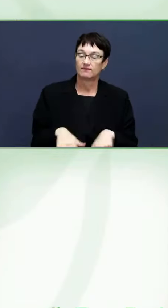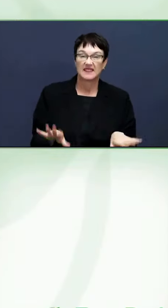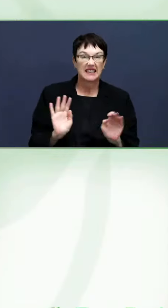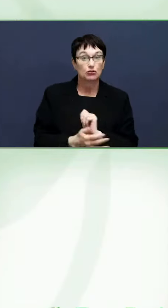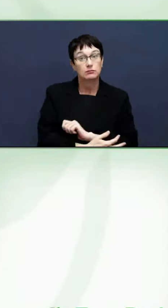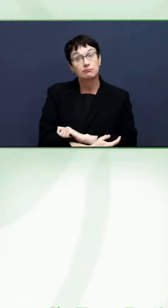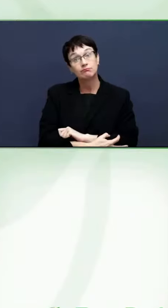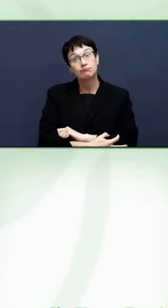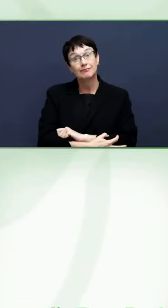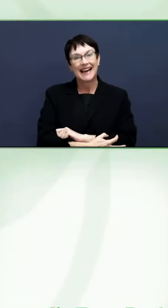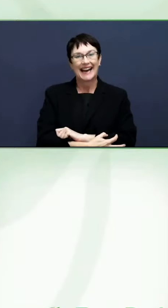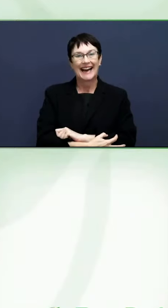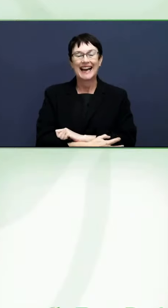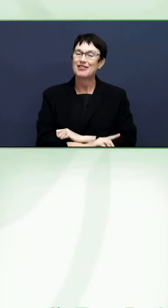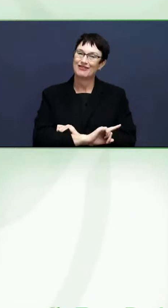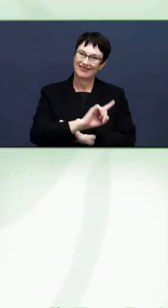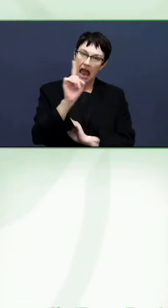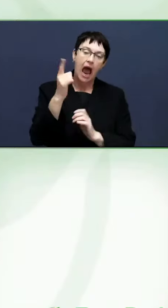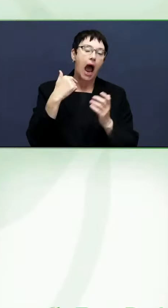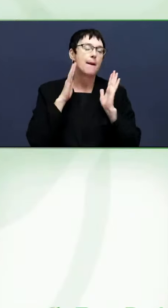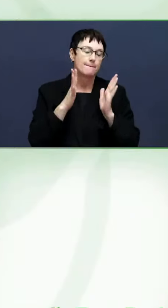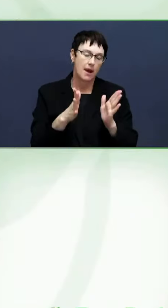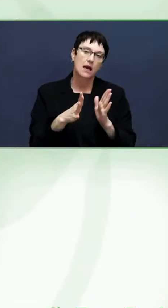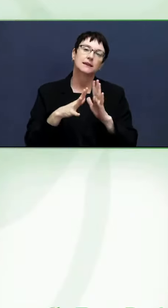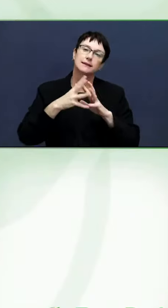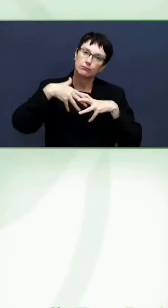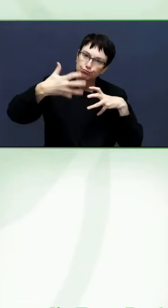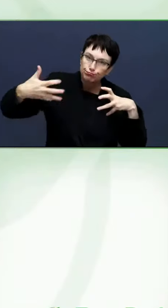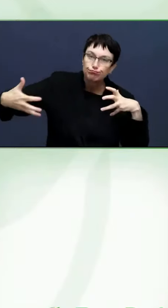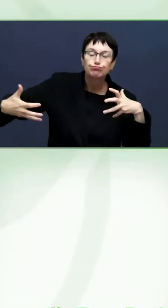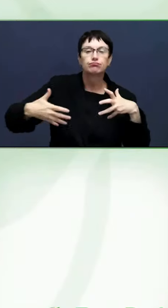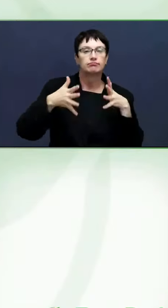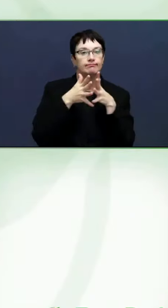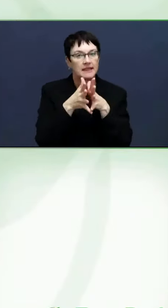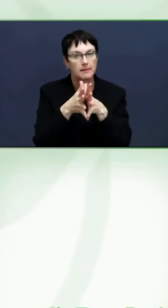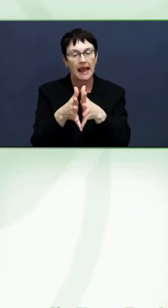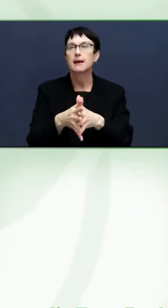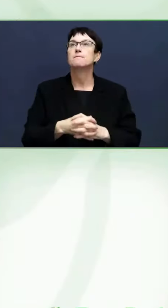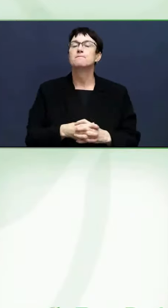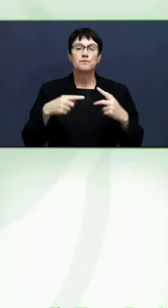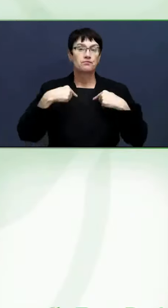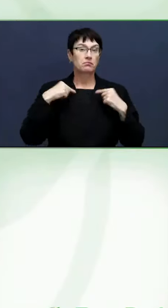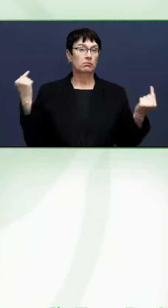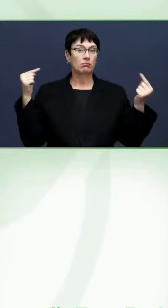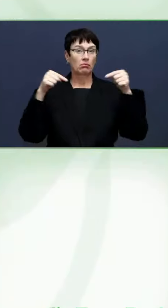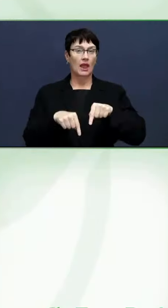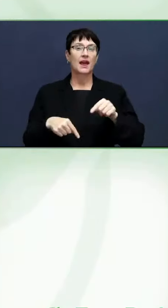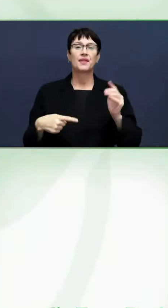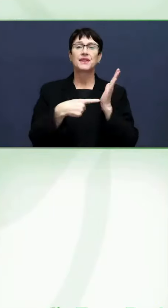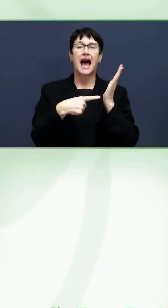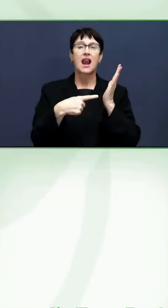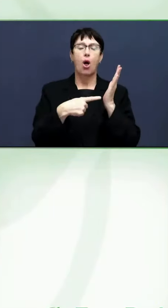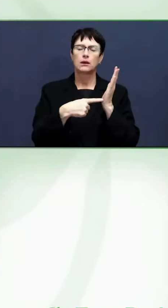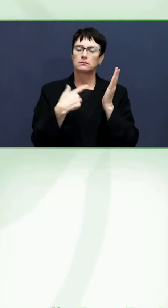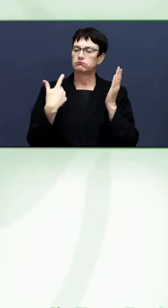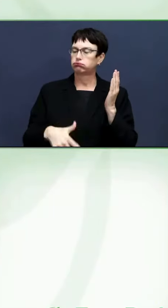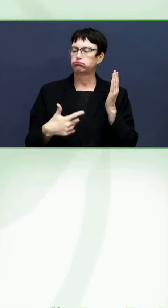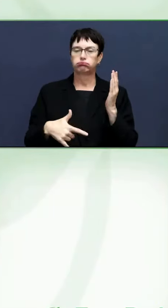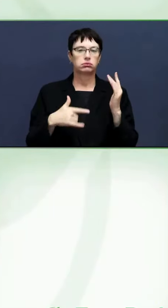Technology, we are here thanks to technology, and it does take us where we want to go. It's amazing.